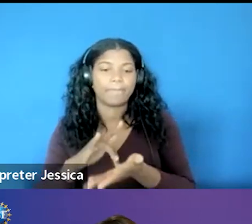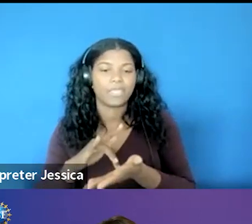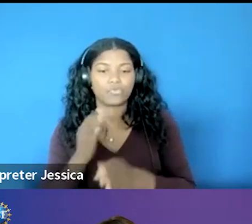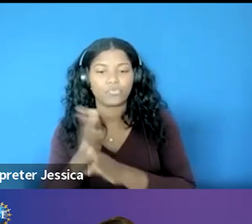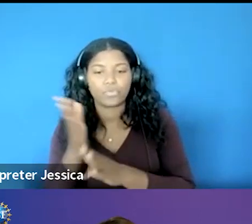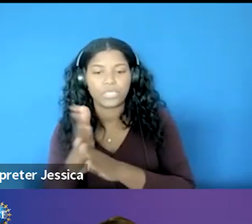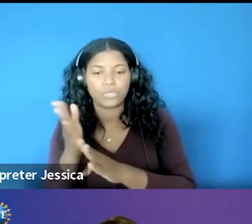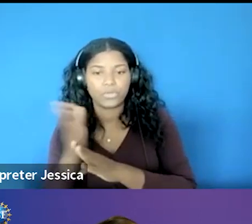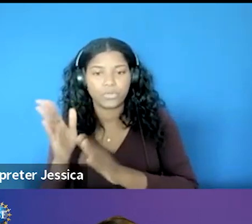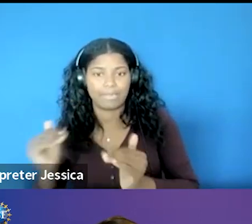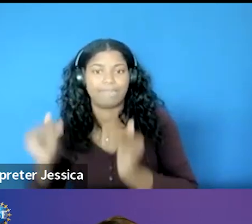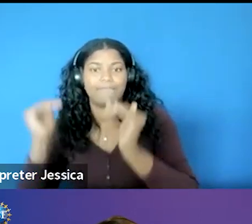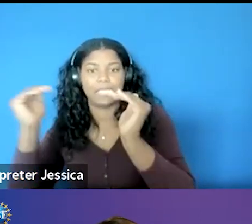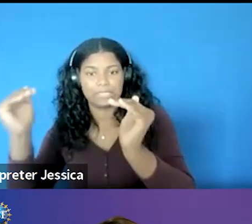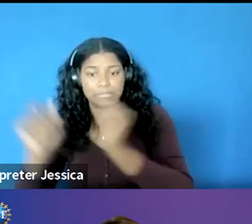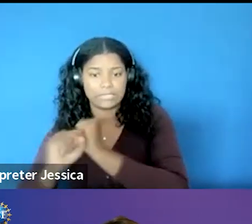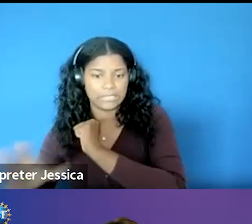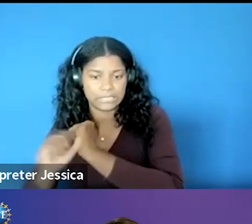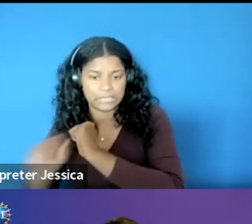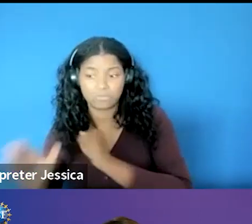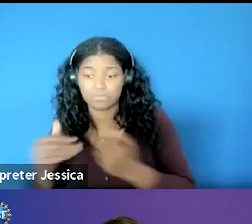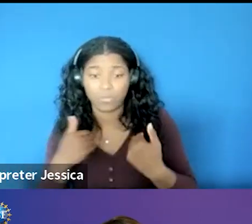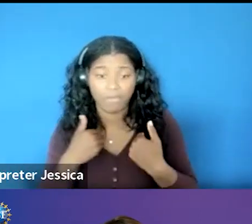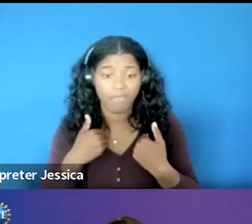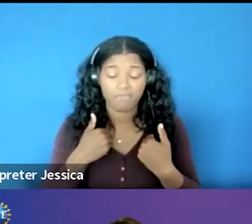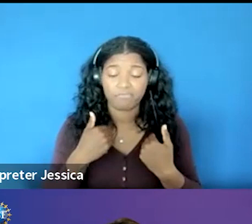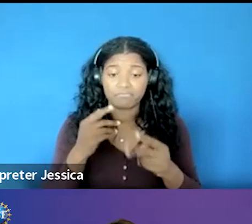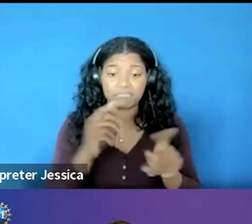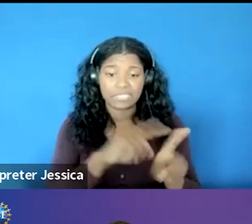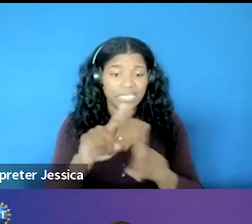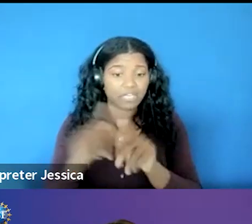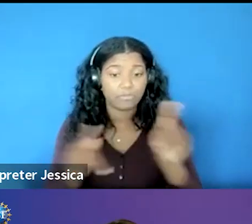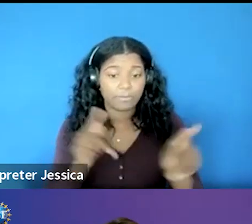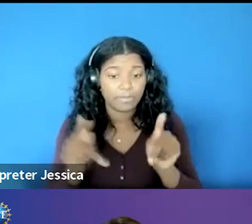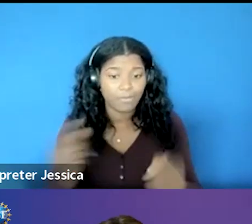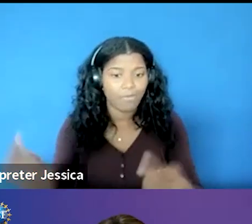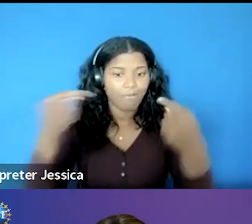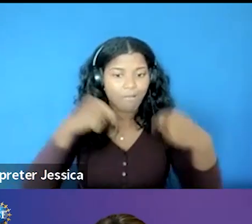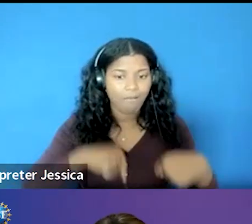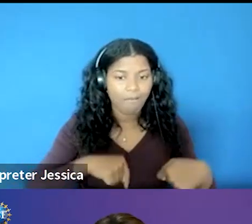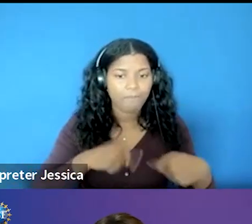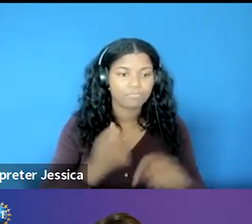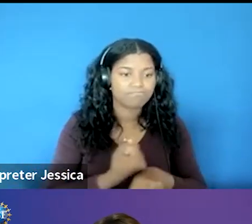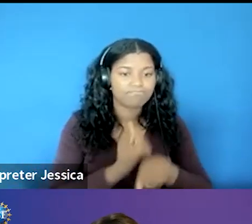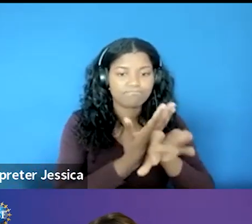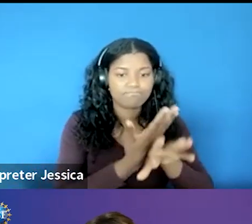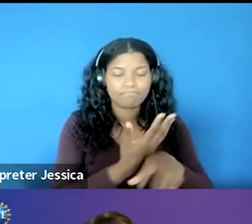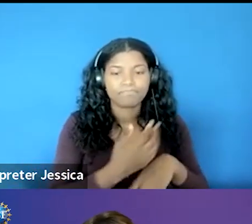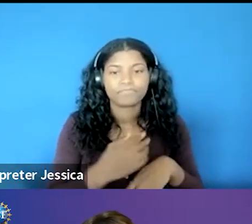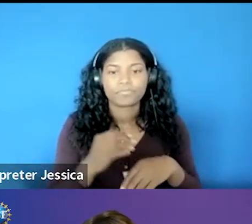it's really great, because, especially when you can invite lots of regional other institutions, all joining at one time.